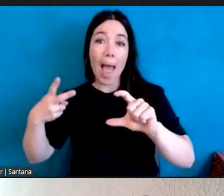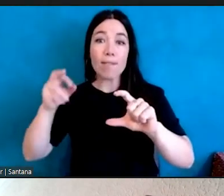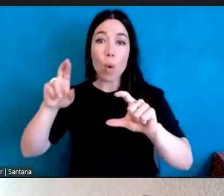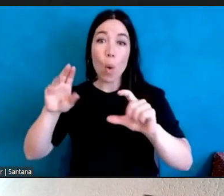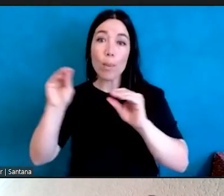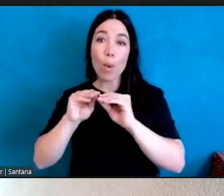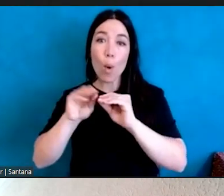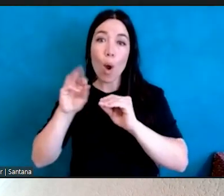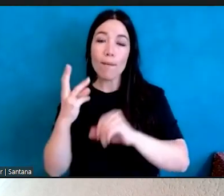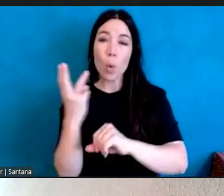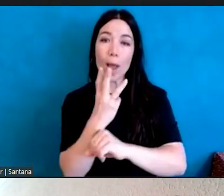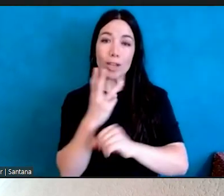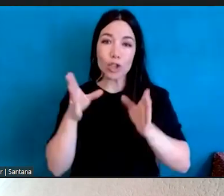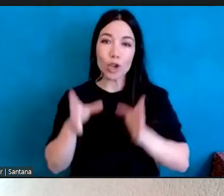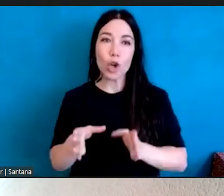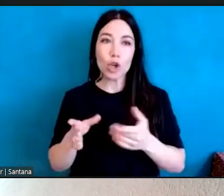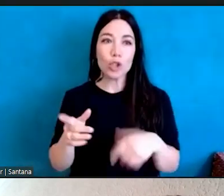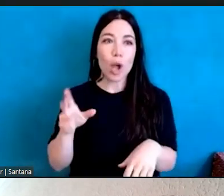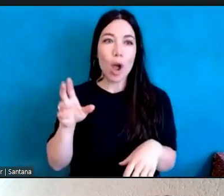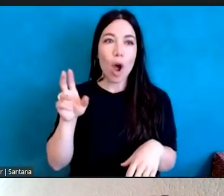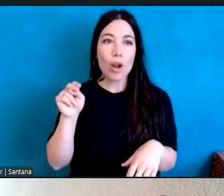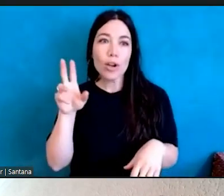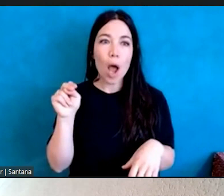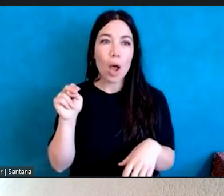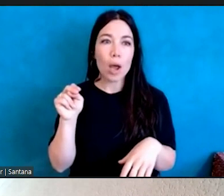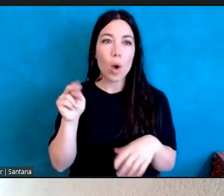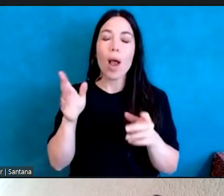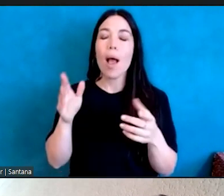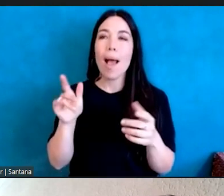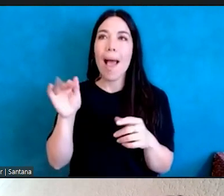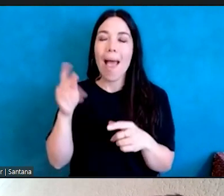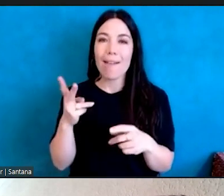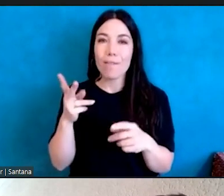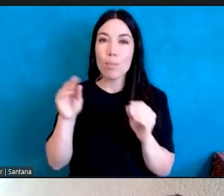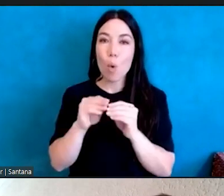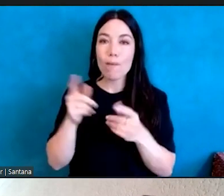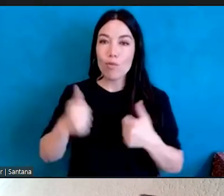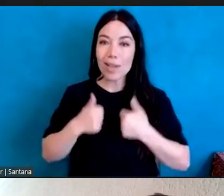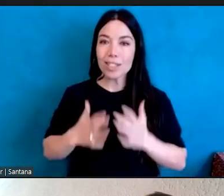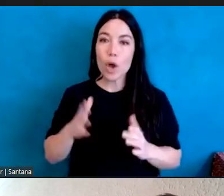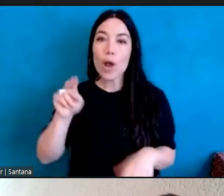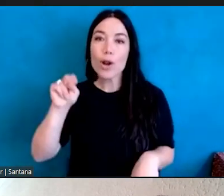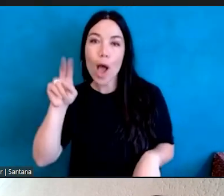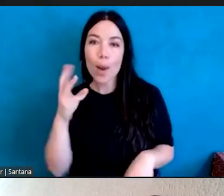So actually with this, it doesn't actually make a difference if you're naturalized or not. It goes back, you know, a couple of generations.